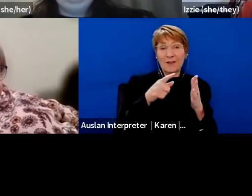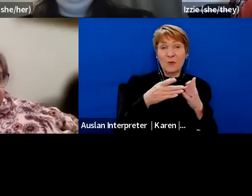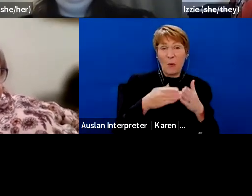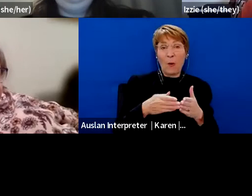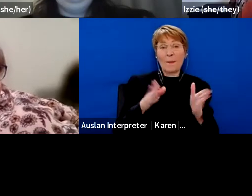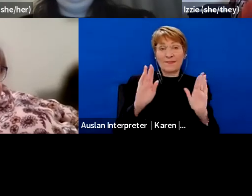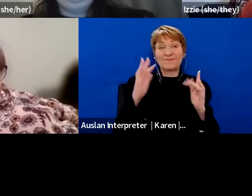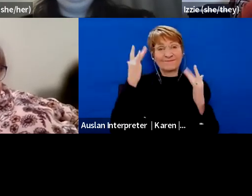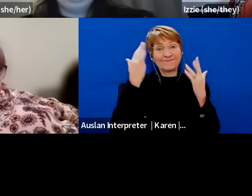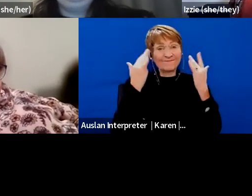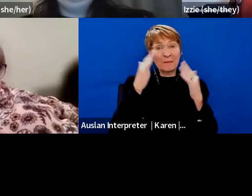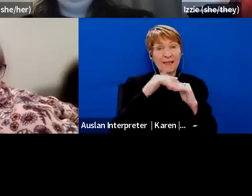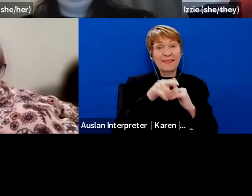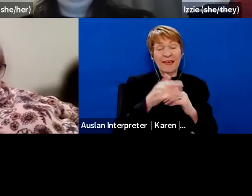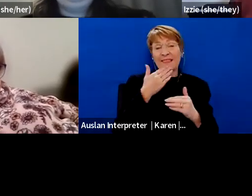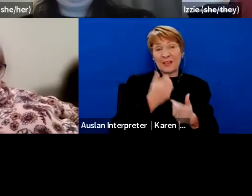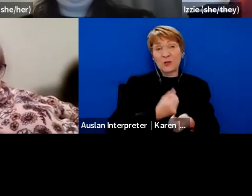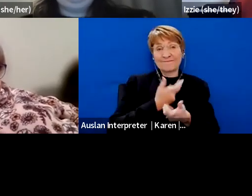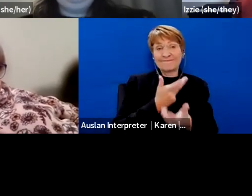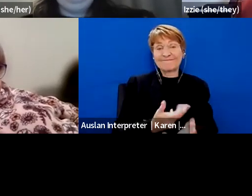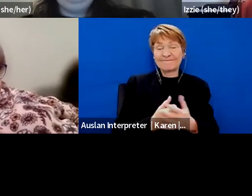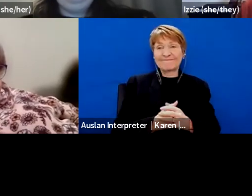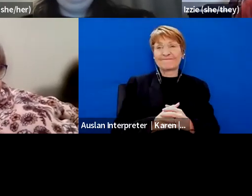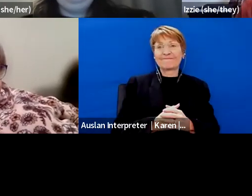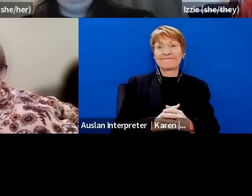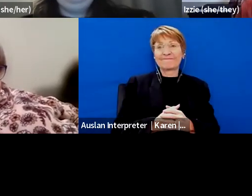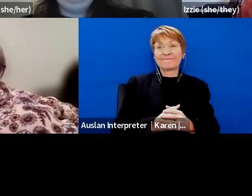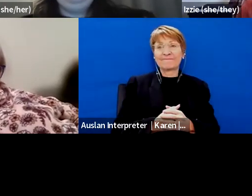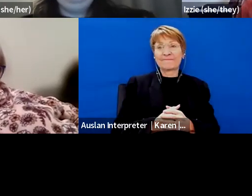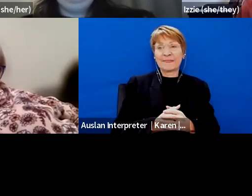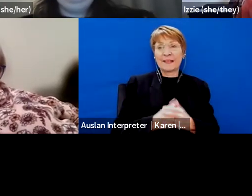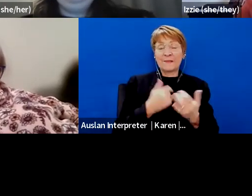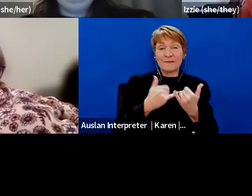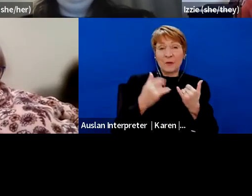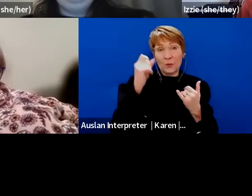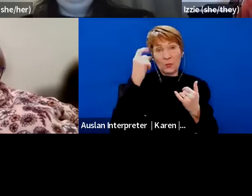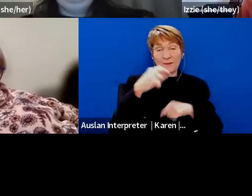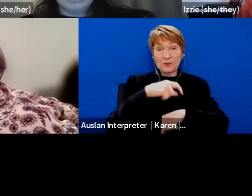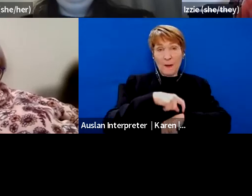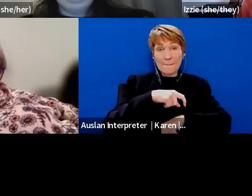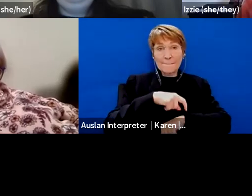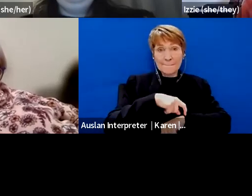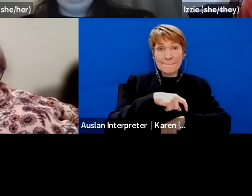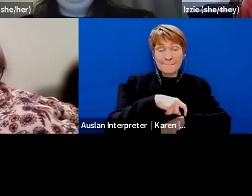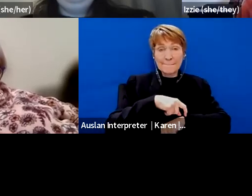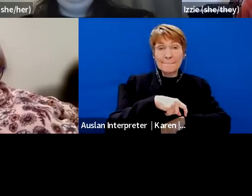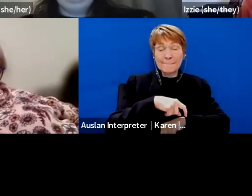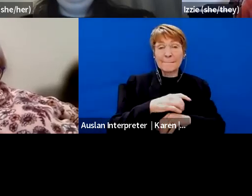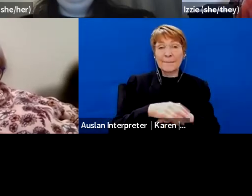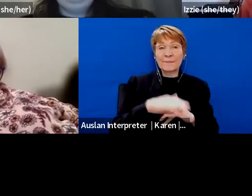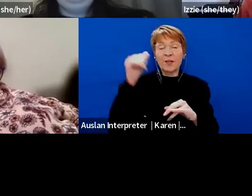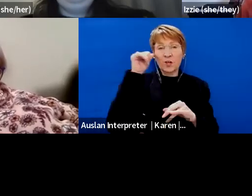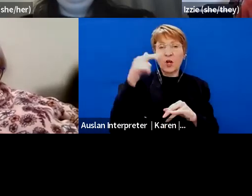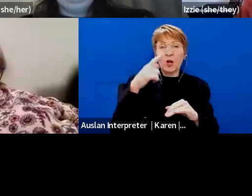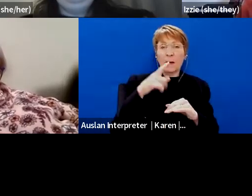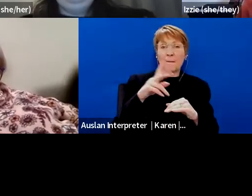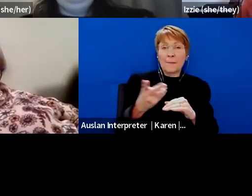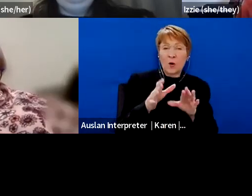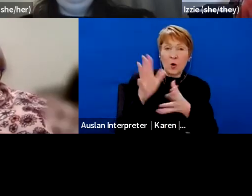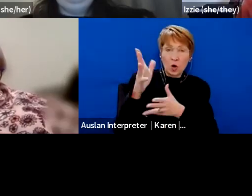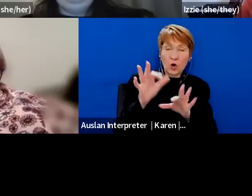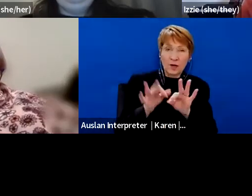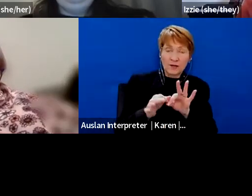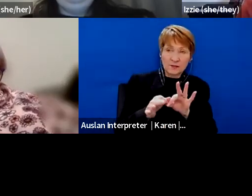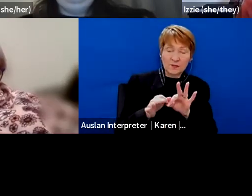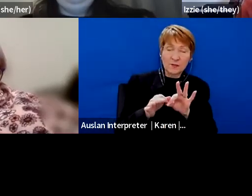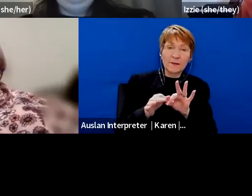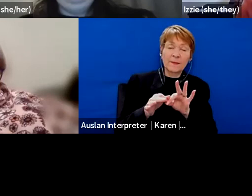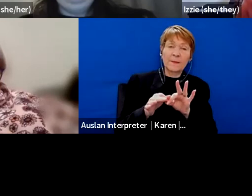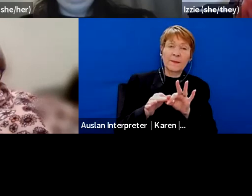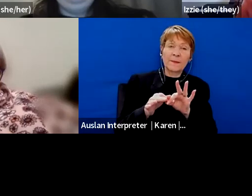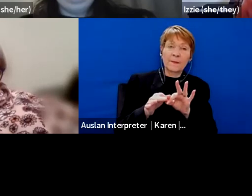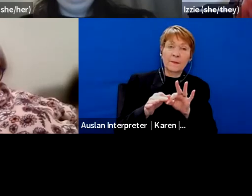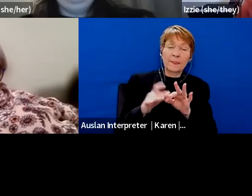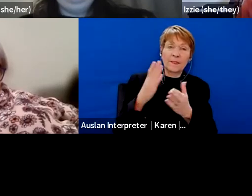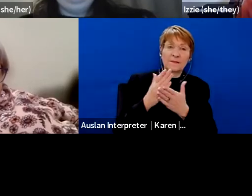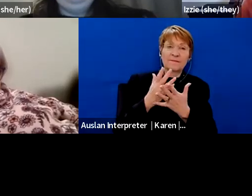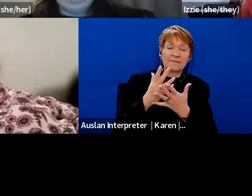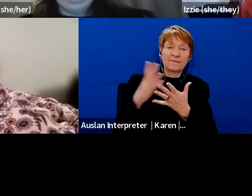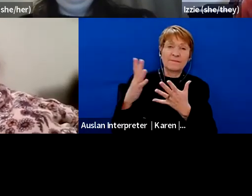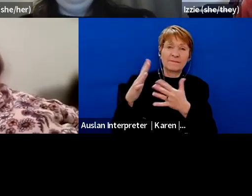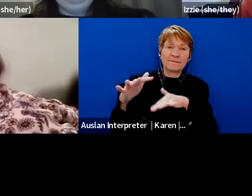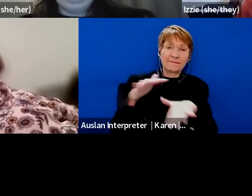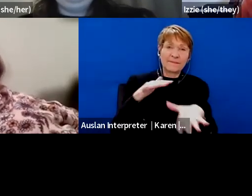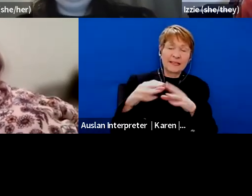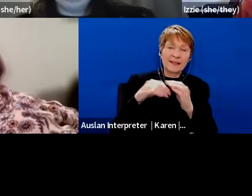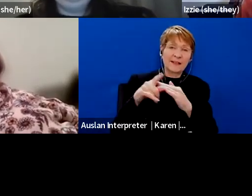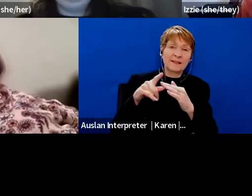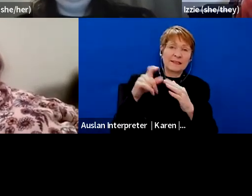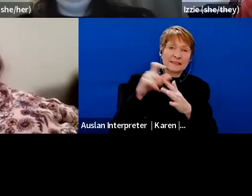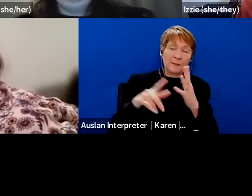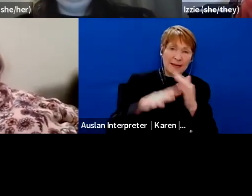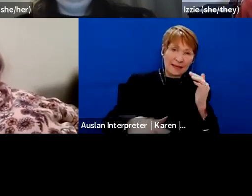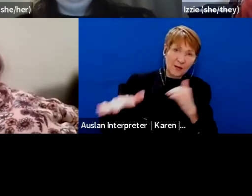In, reflecting on that as well.